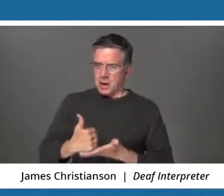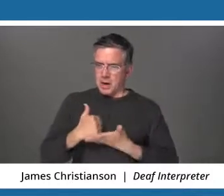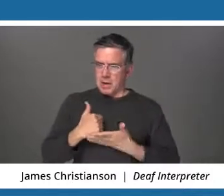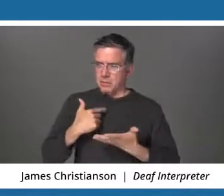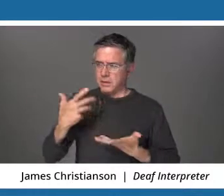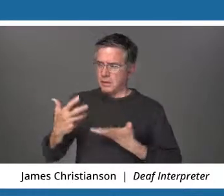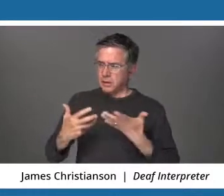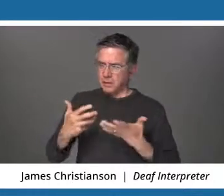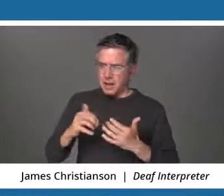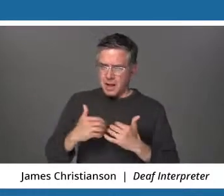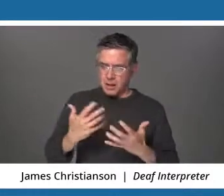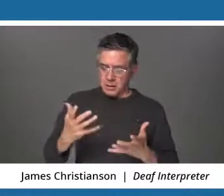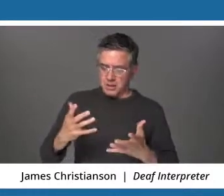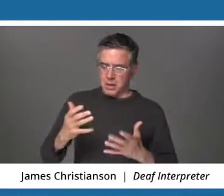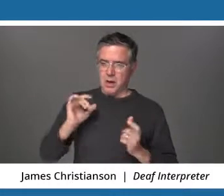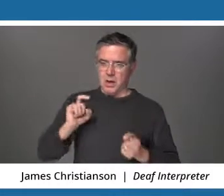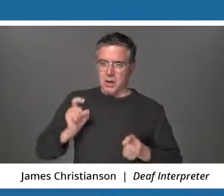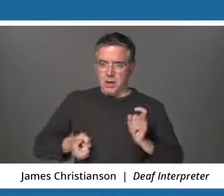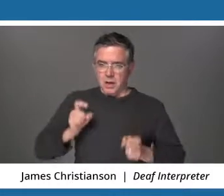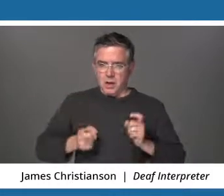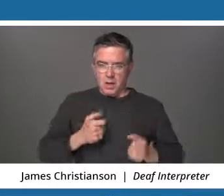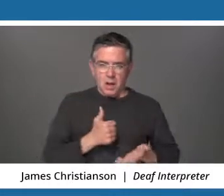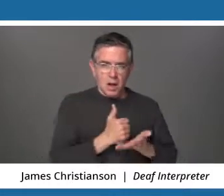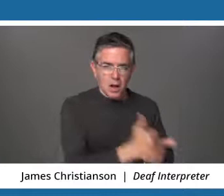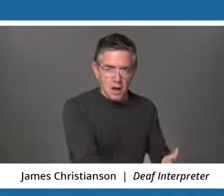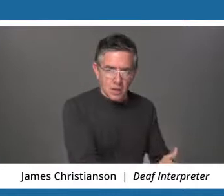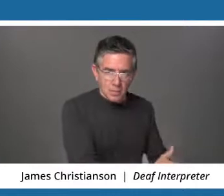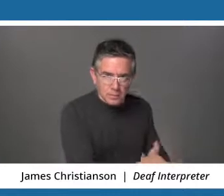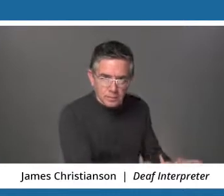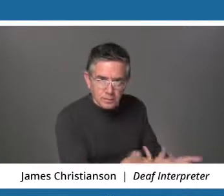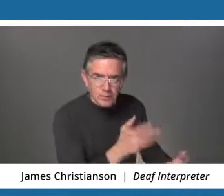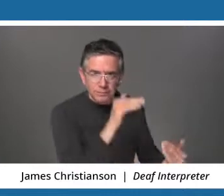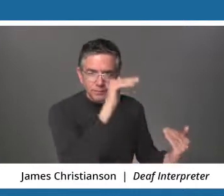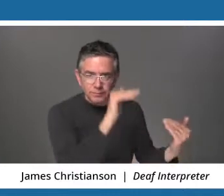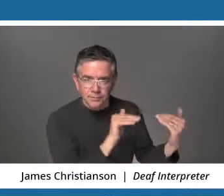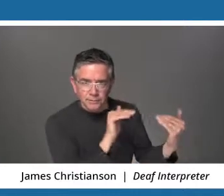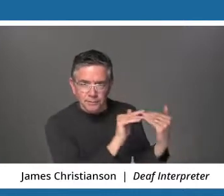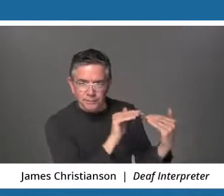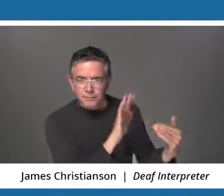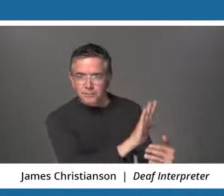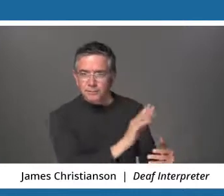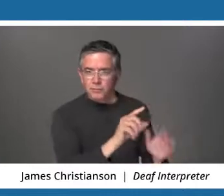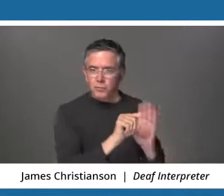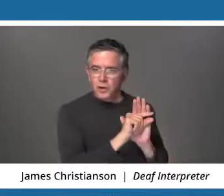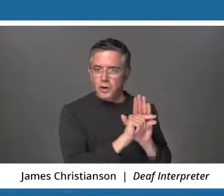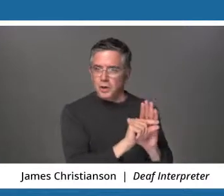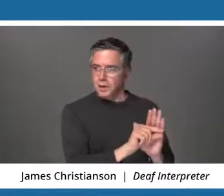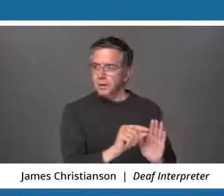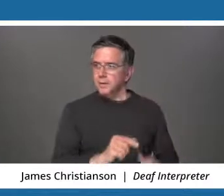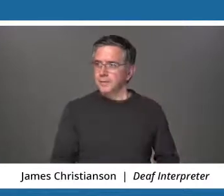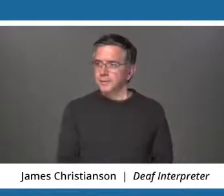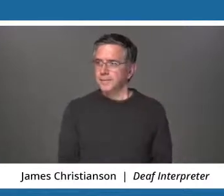So just really, really important points. And I've appreciated both your fierce advocacy